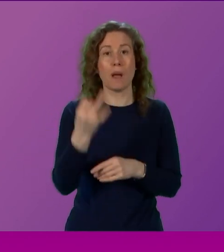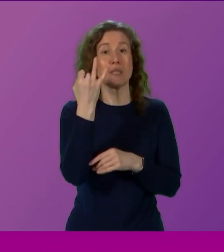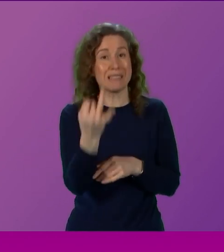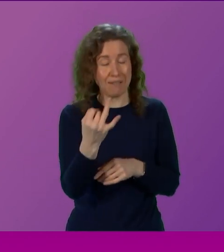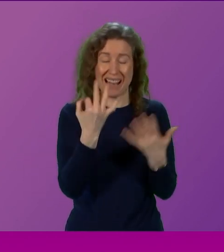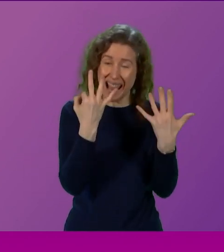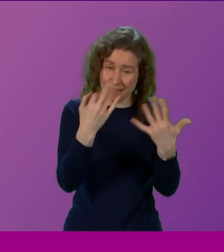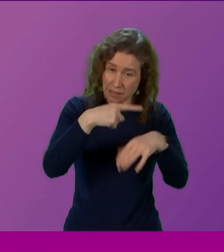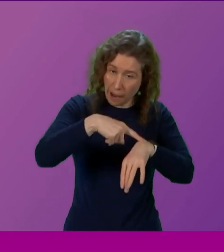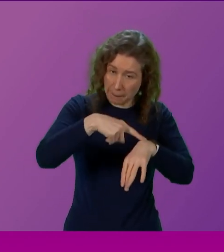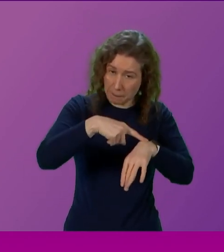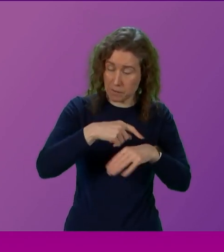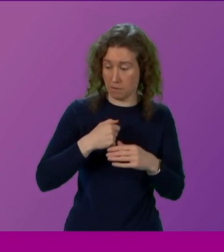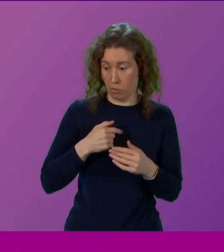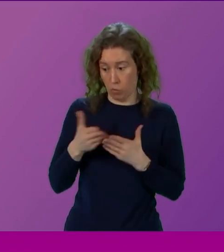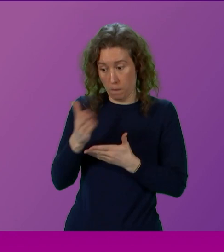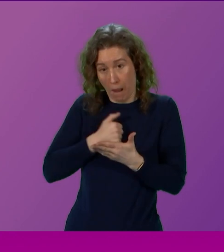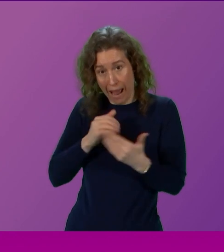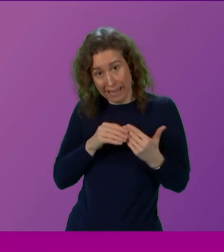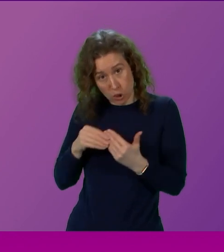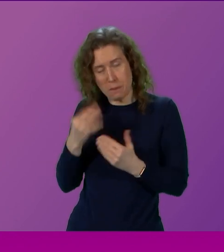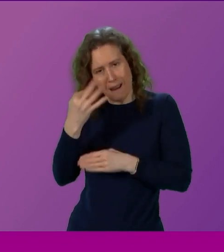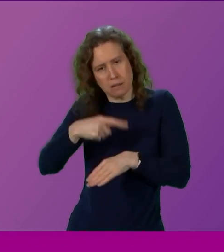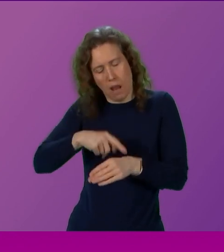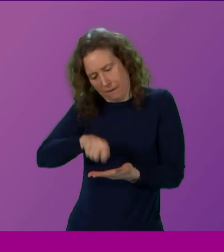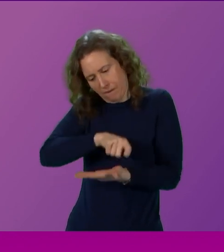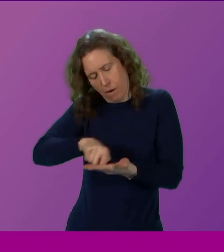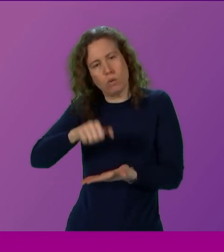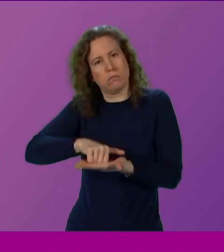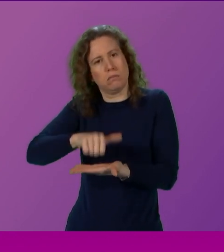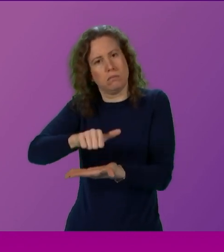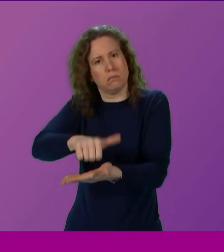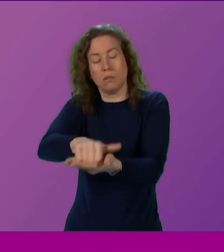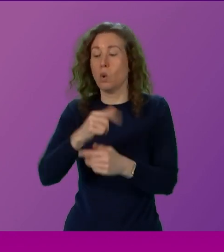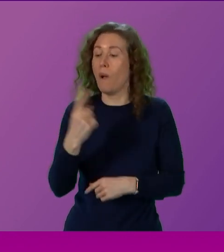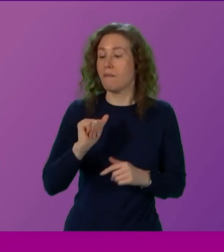times in the eight years of my leadership. The task of my successor is to make sure that they